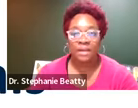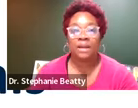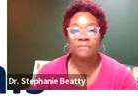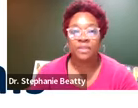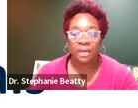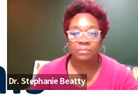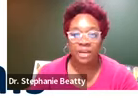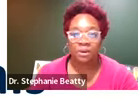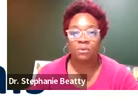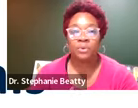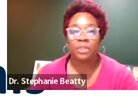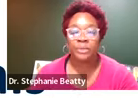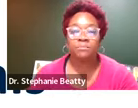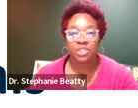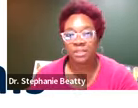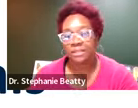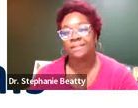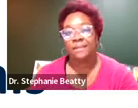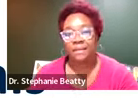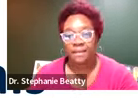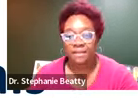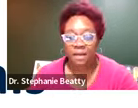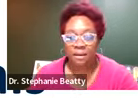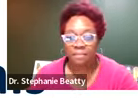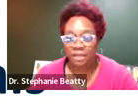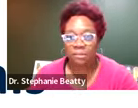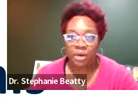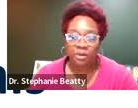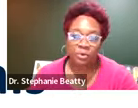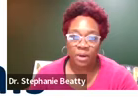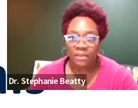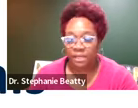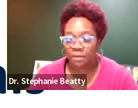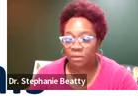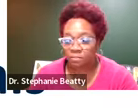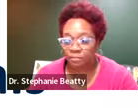that everything bagels with cream cheese is in the break room on the table.